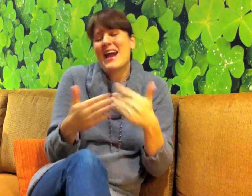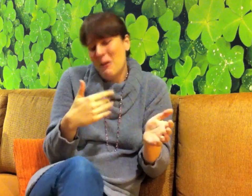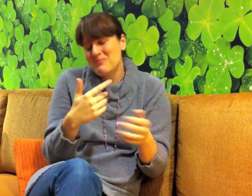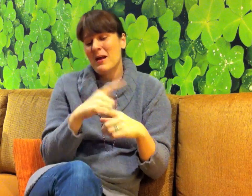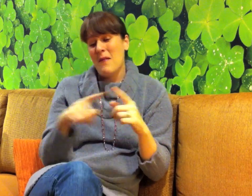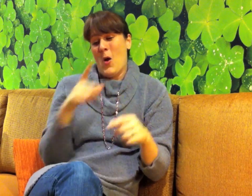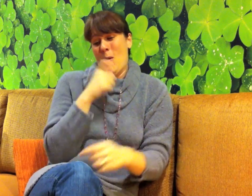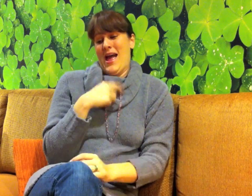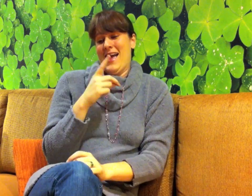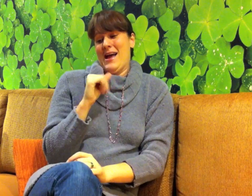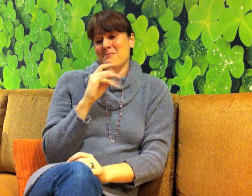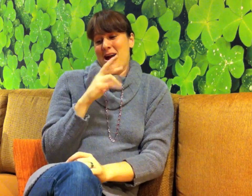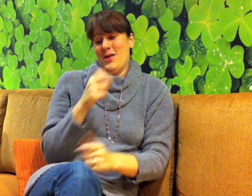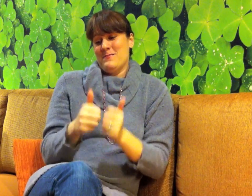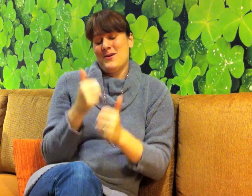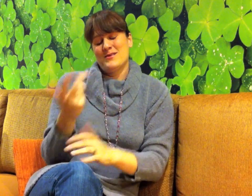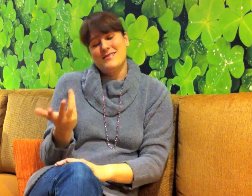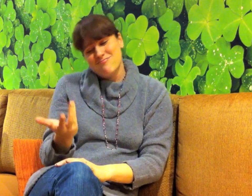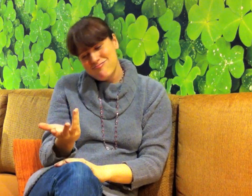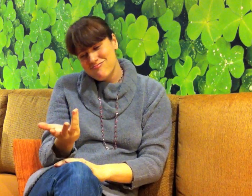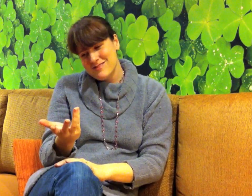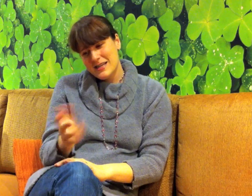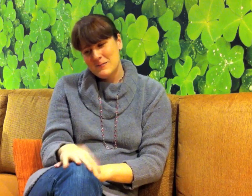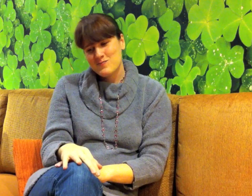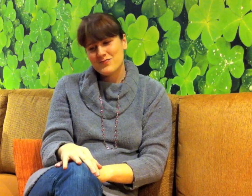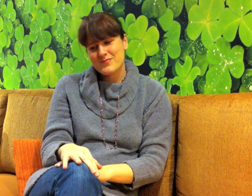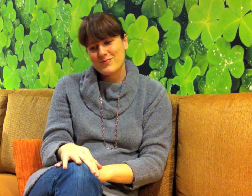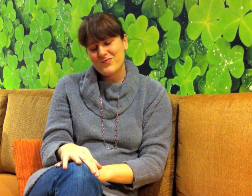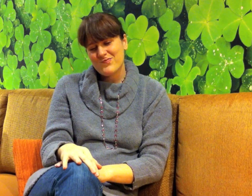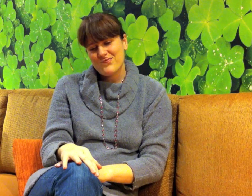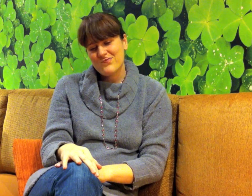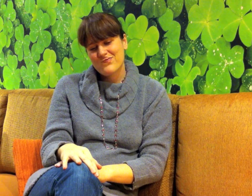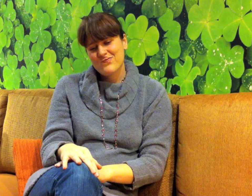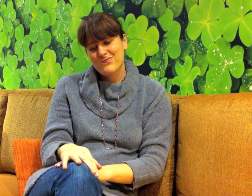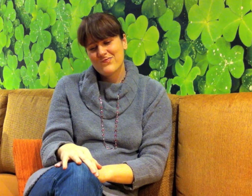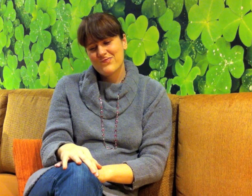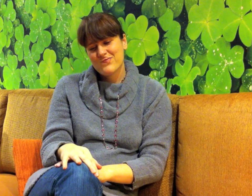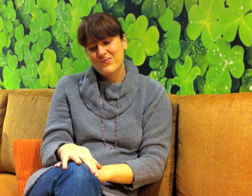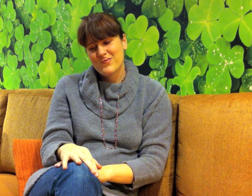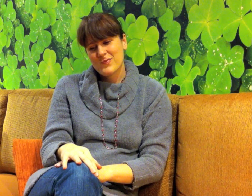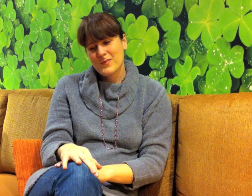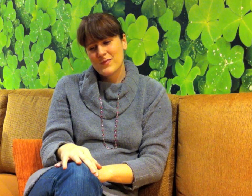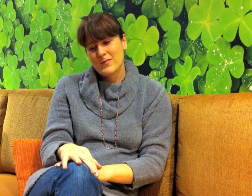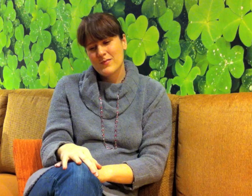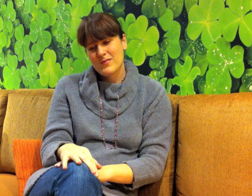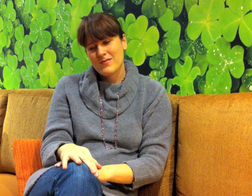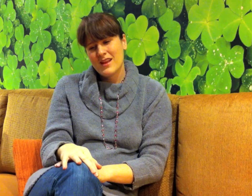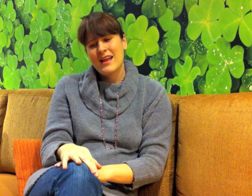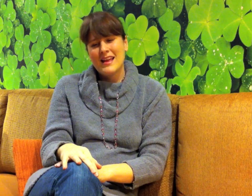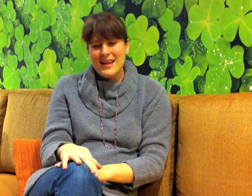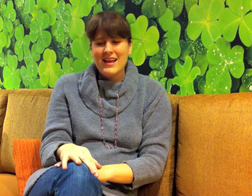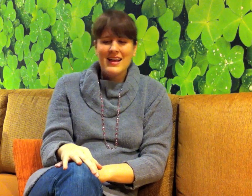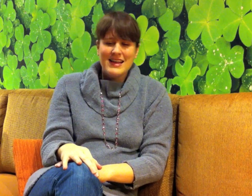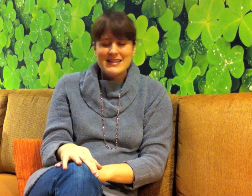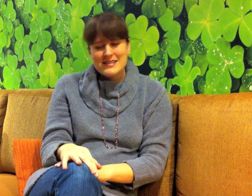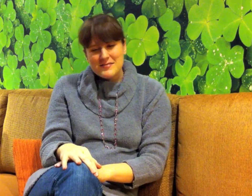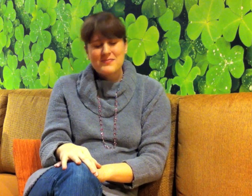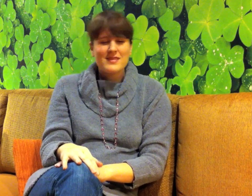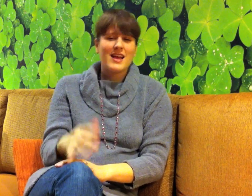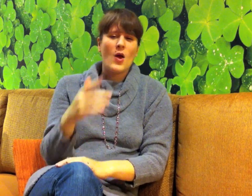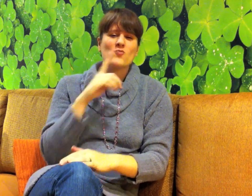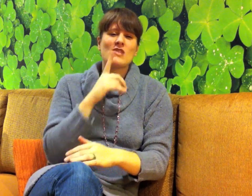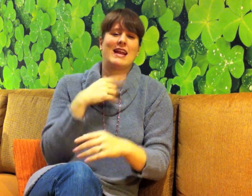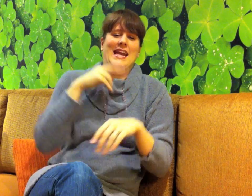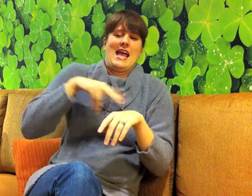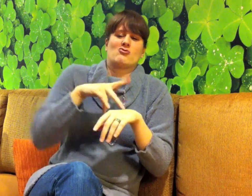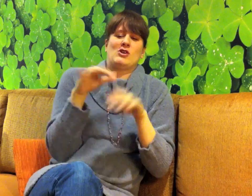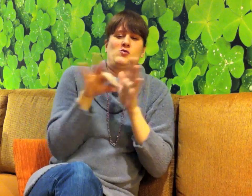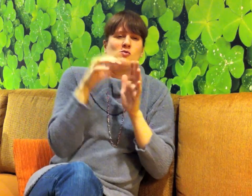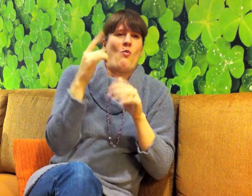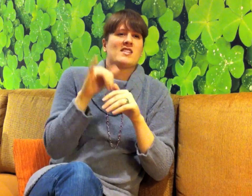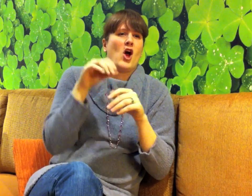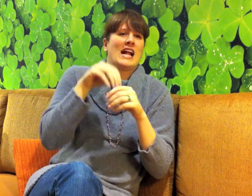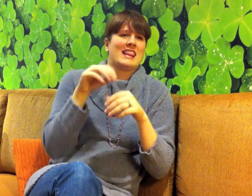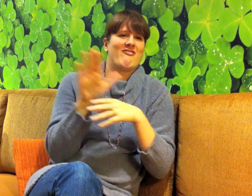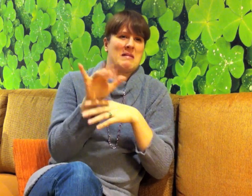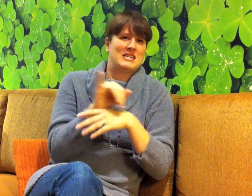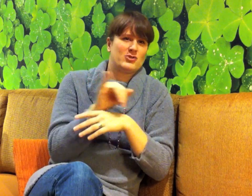Anyways, who I admire the most? I naturally would chose the ones that are in the film industry.